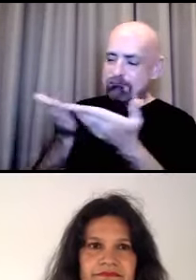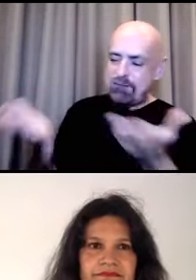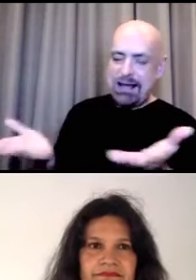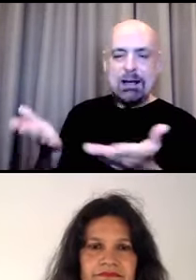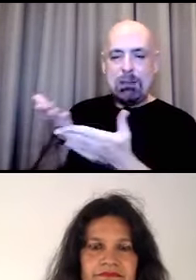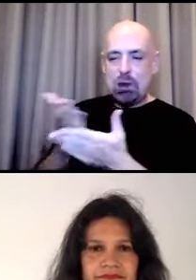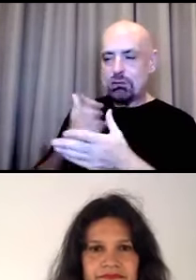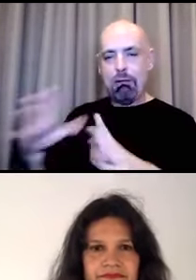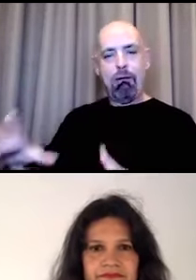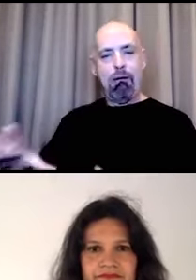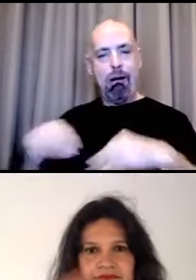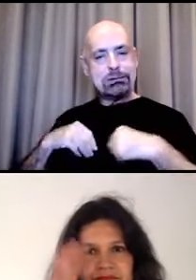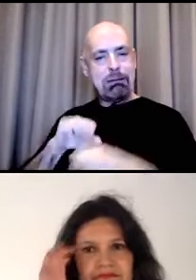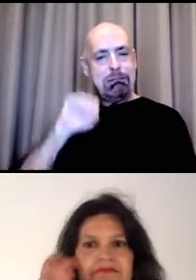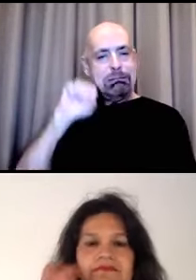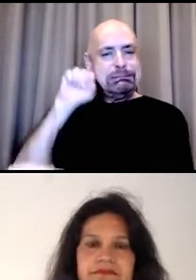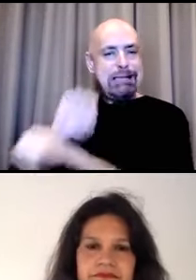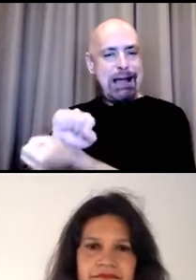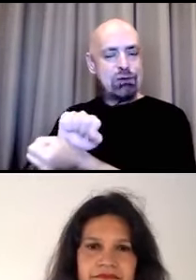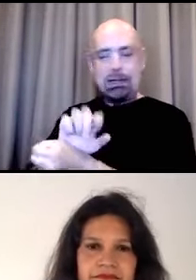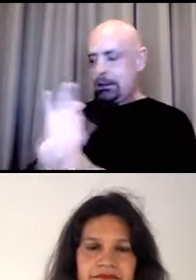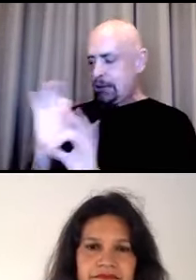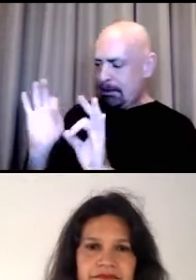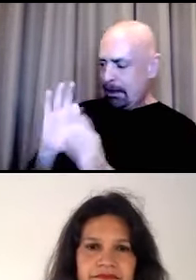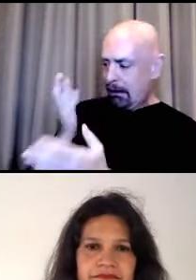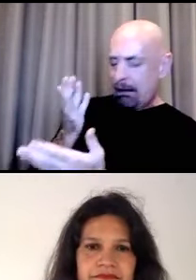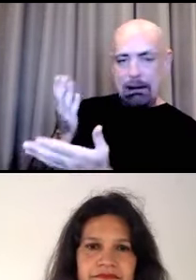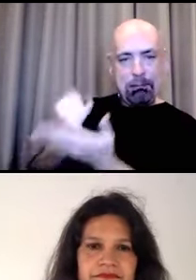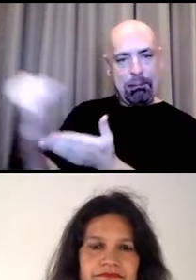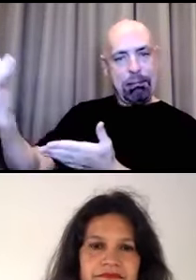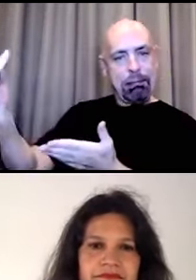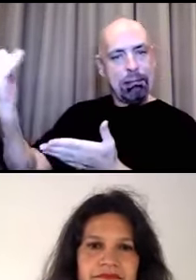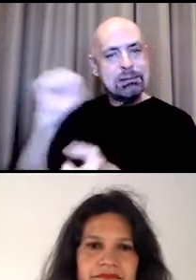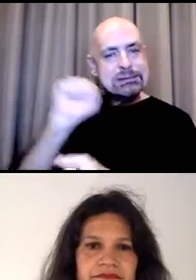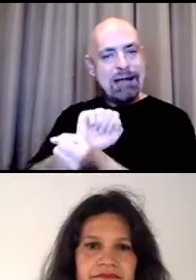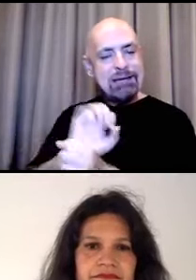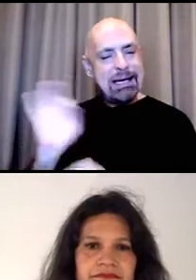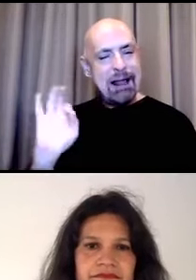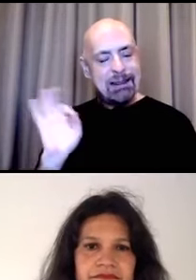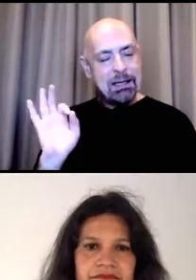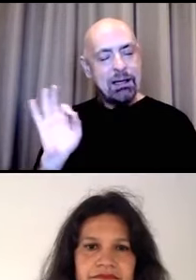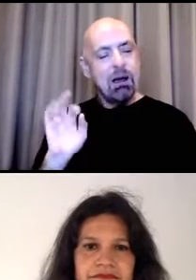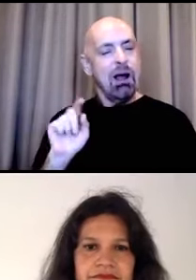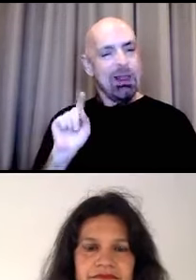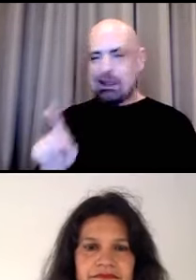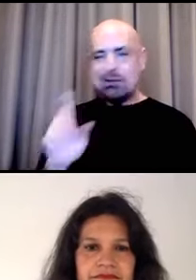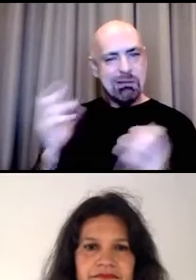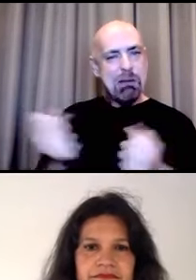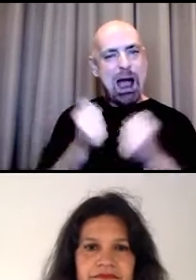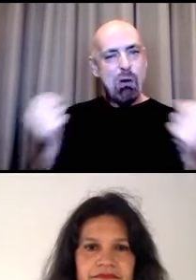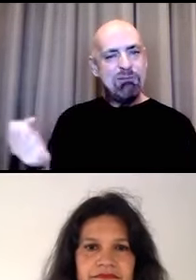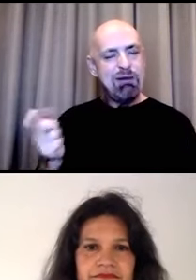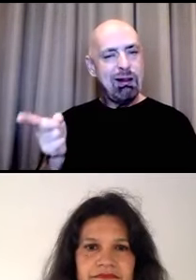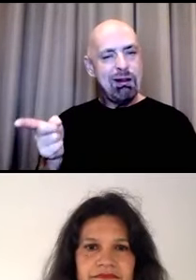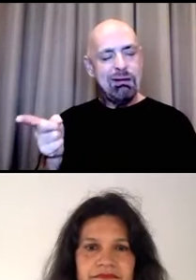What can be learned from the work of Wollstonecraft to reimagine the human rights advocacy for